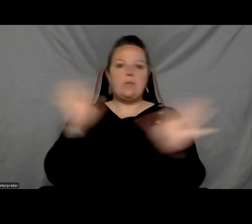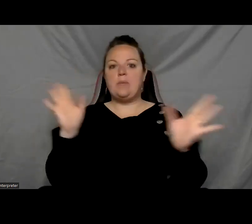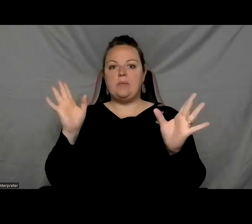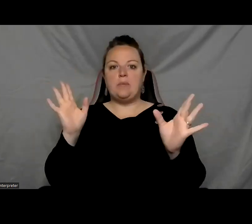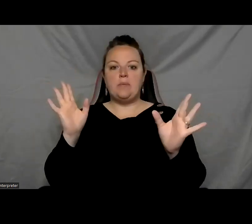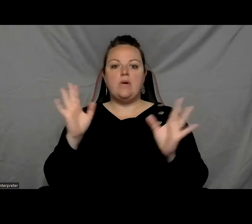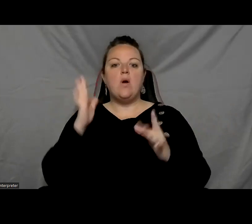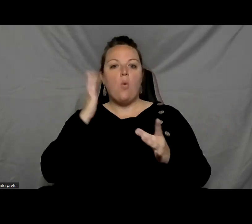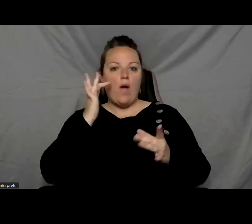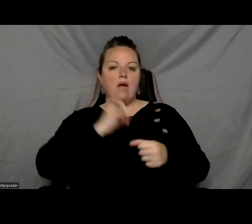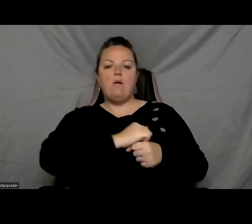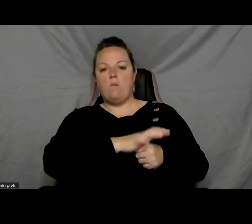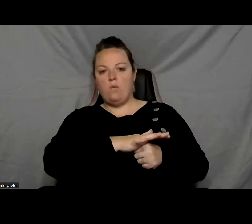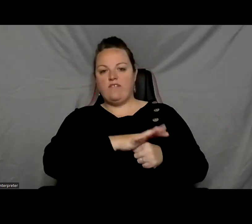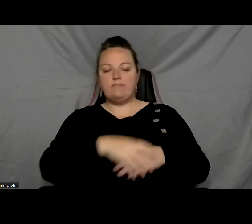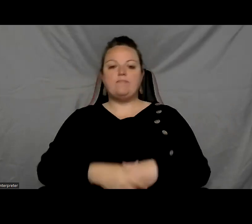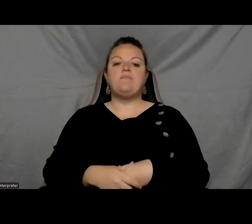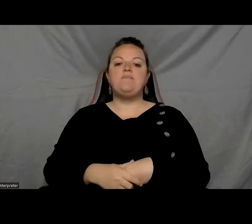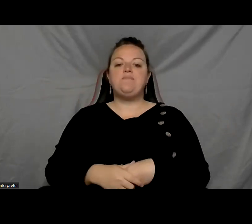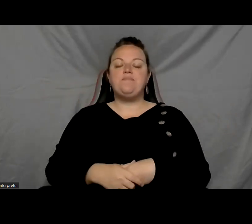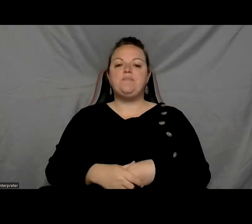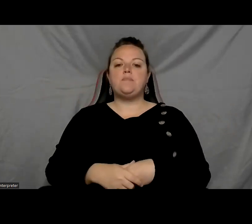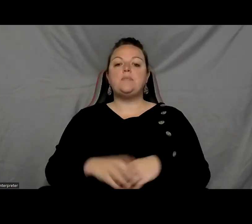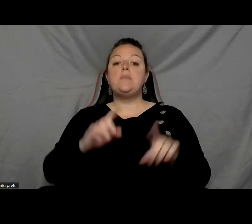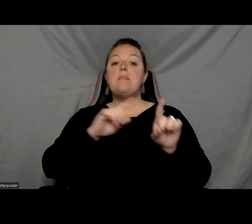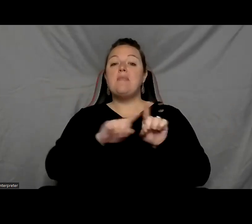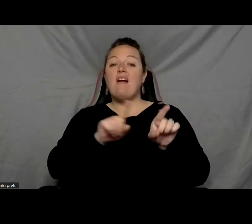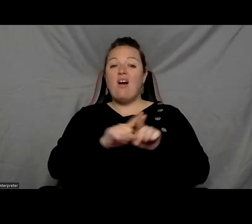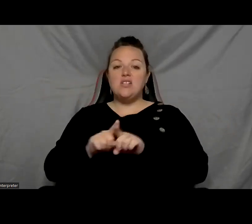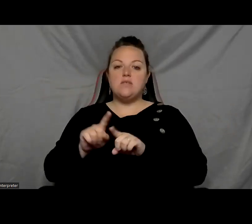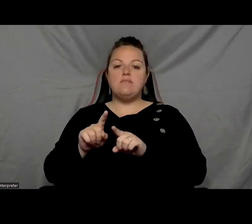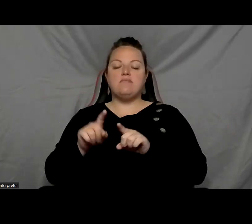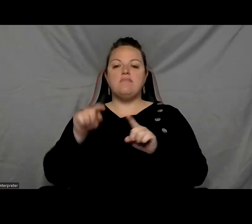we've been hearing a lot today. But this has to do with durable medical equipment.